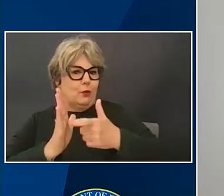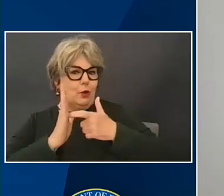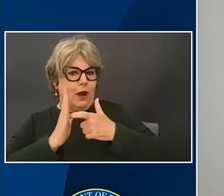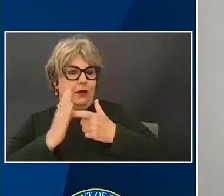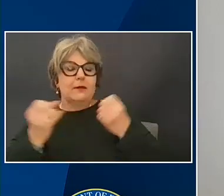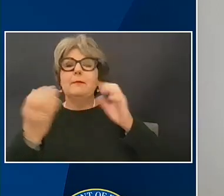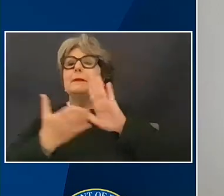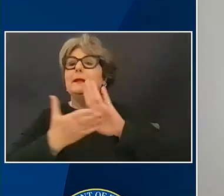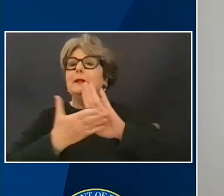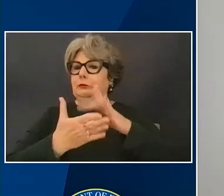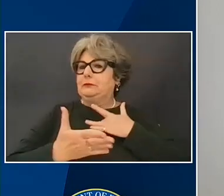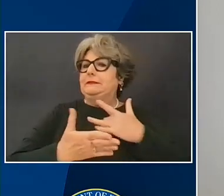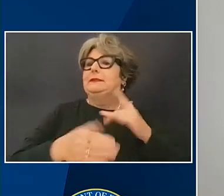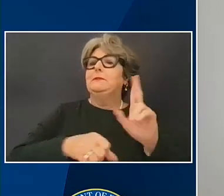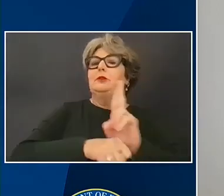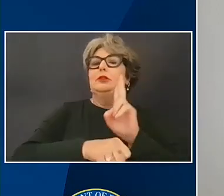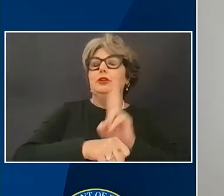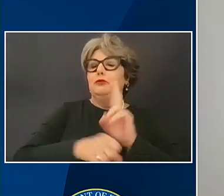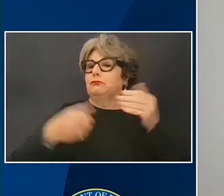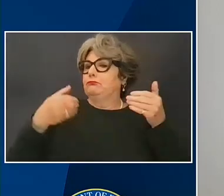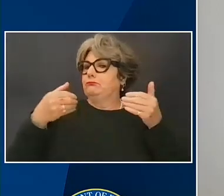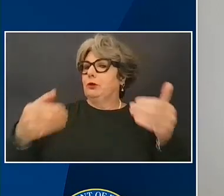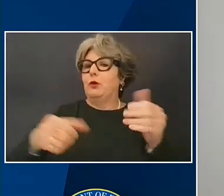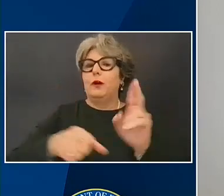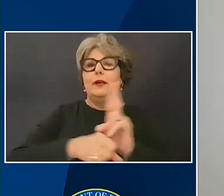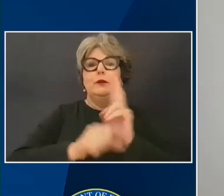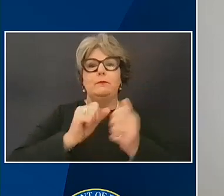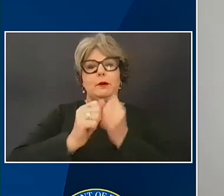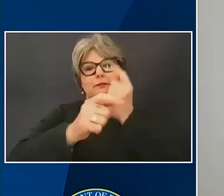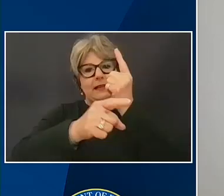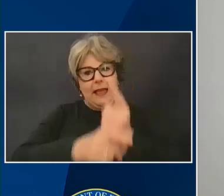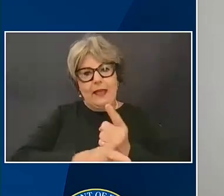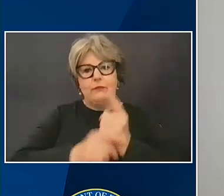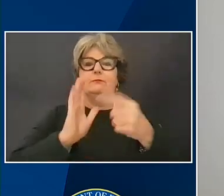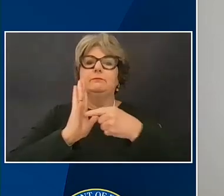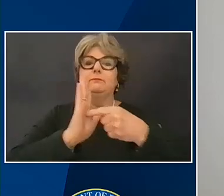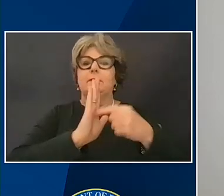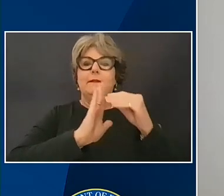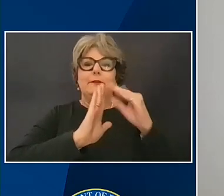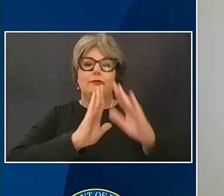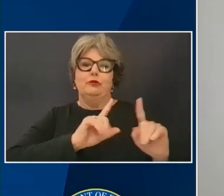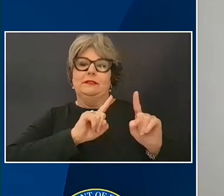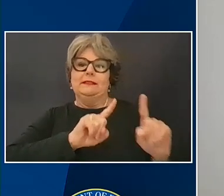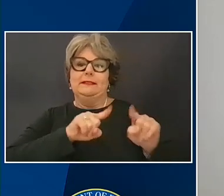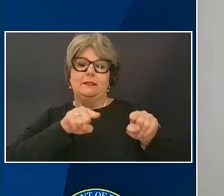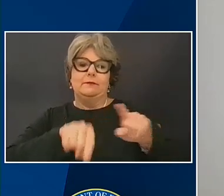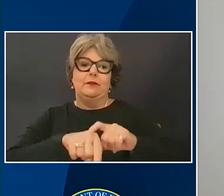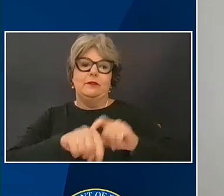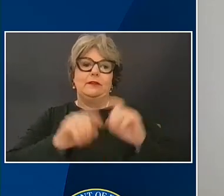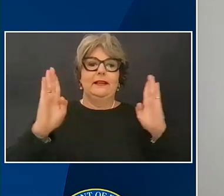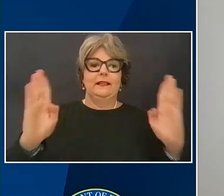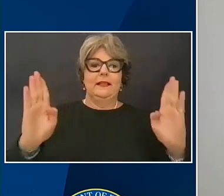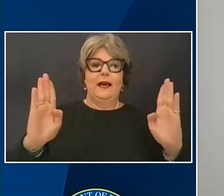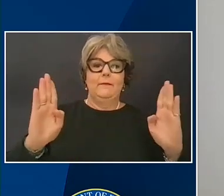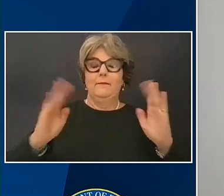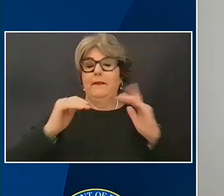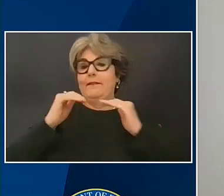A lot of schools choose to give the most accurate representation of the student's attendance for the period out of a sense of fairness and accuracy.